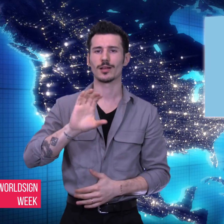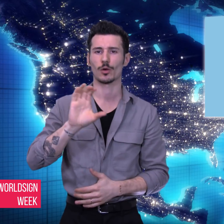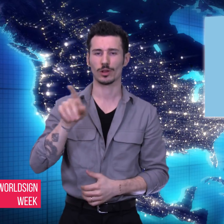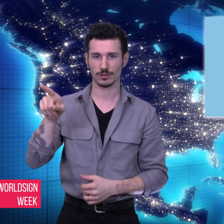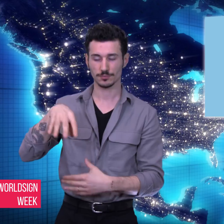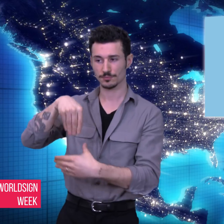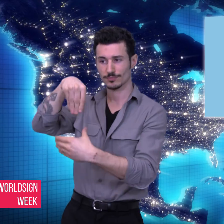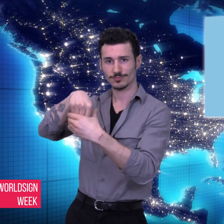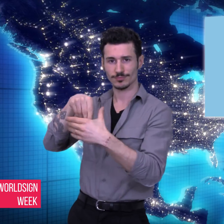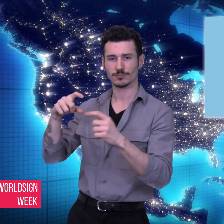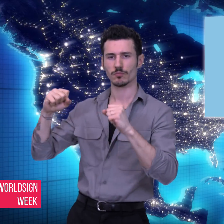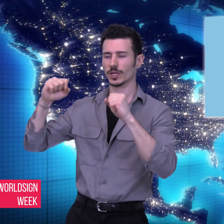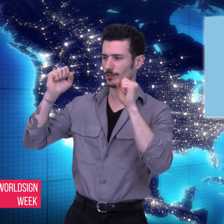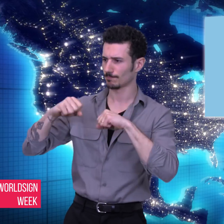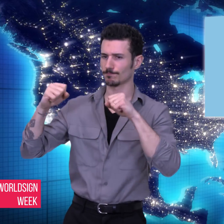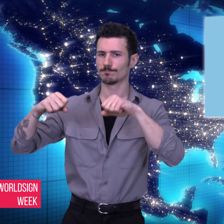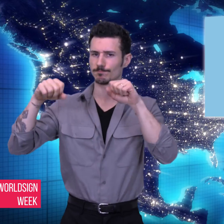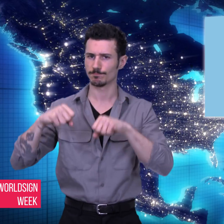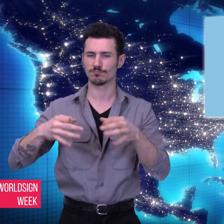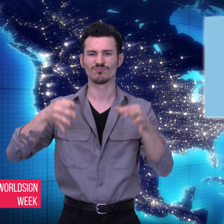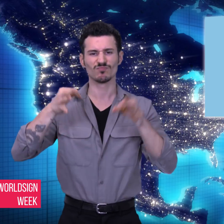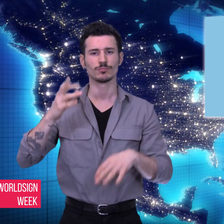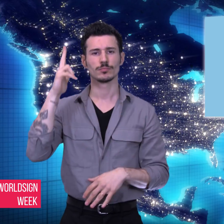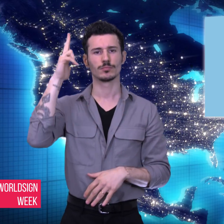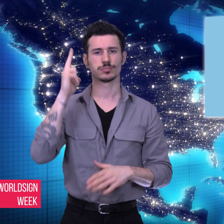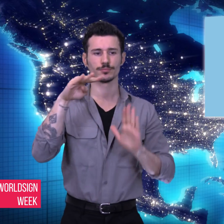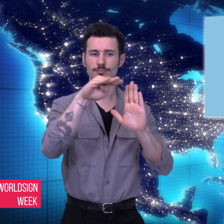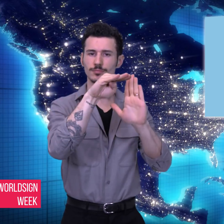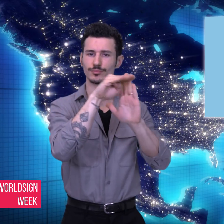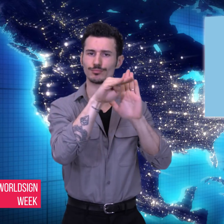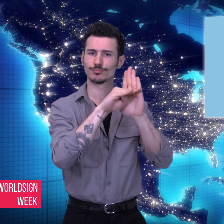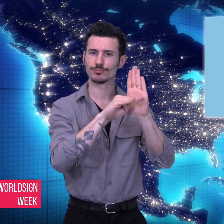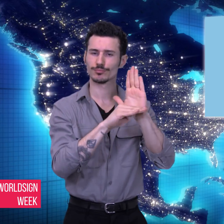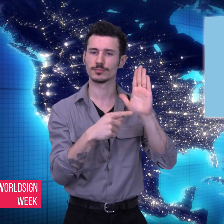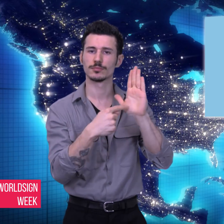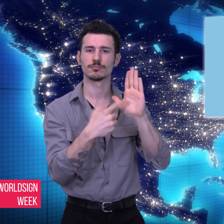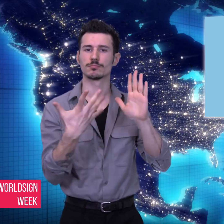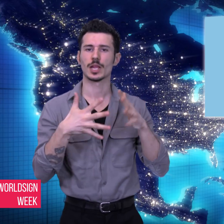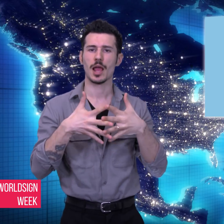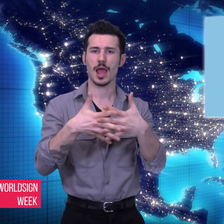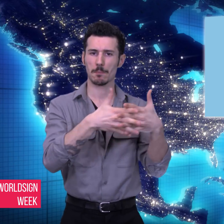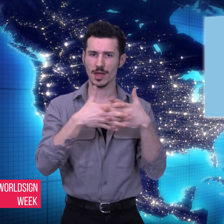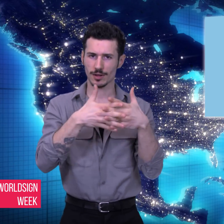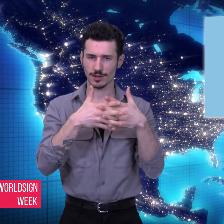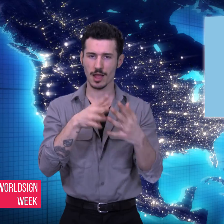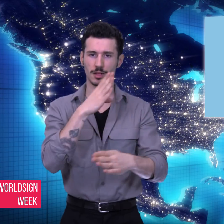agreed to comply with the federal Americans with